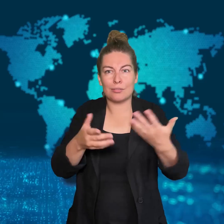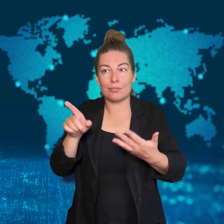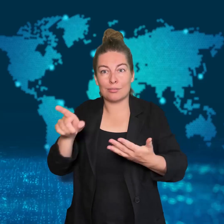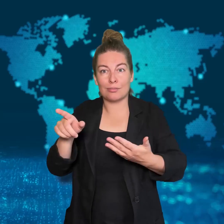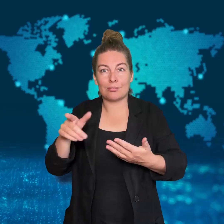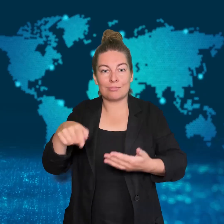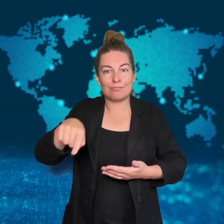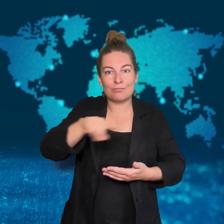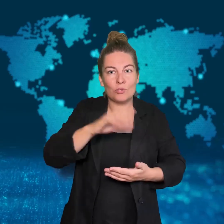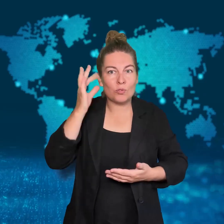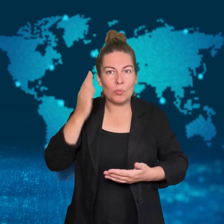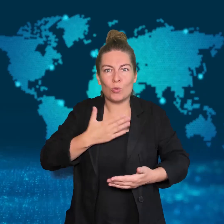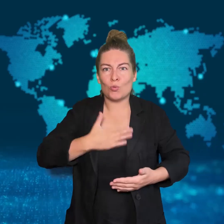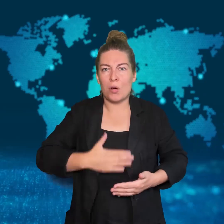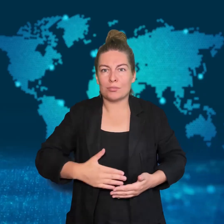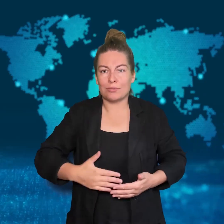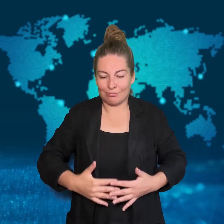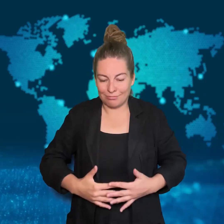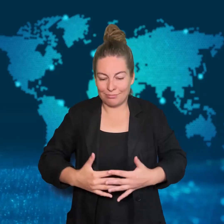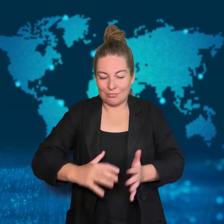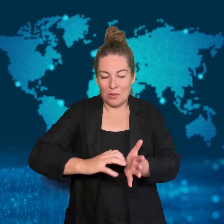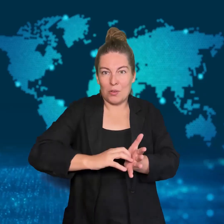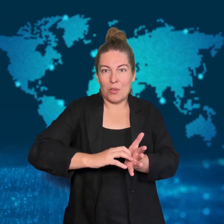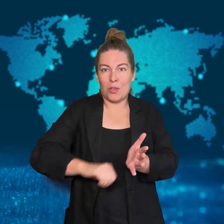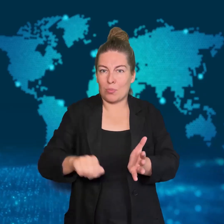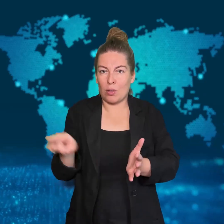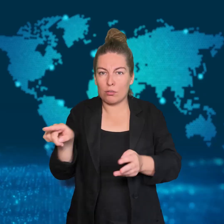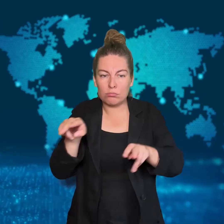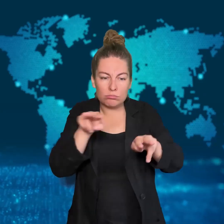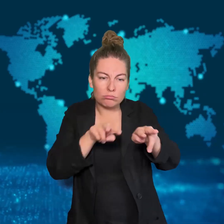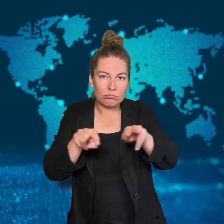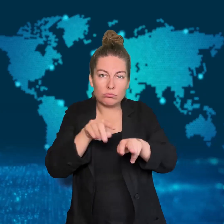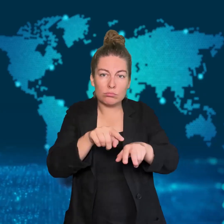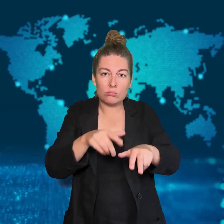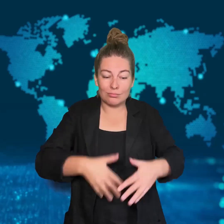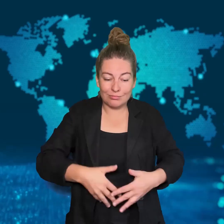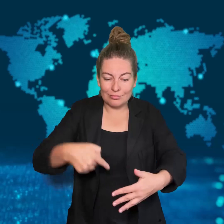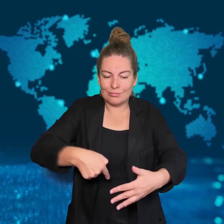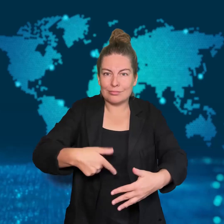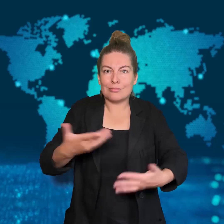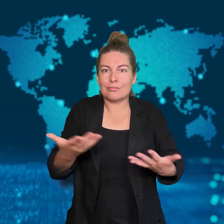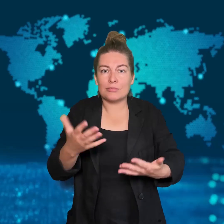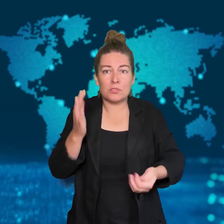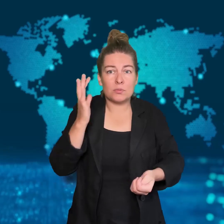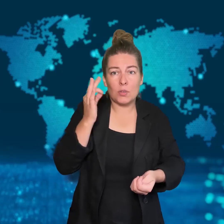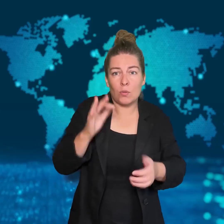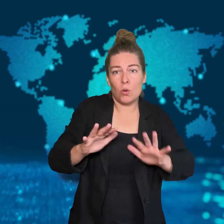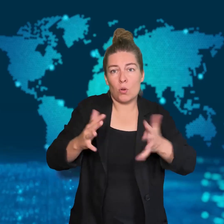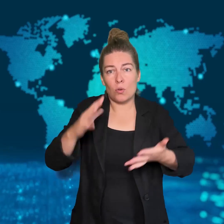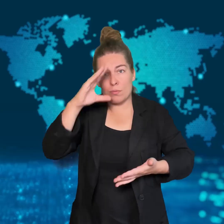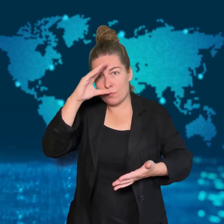For example, in 2010, she was convicted of gender-selective abortions